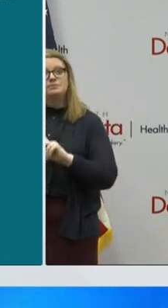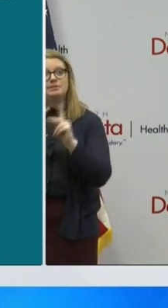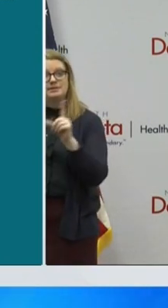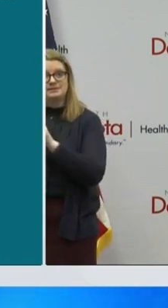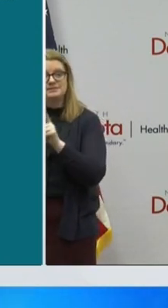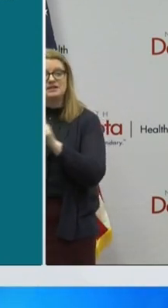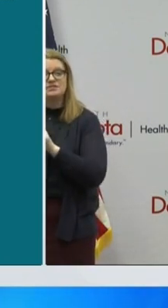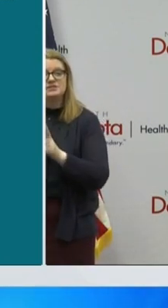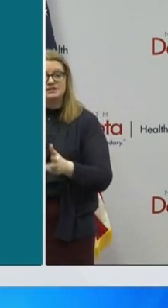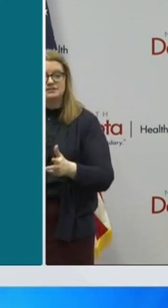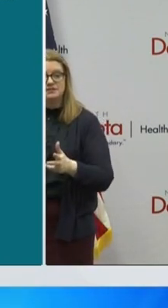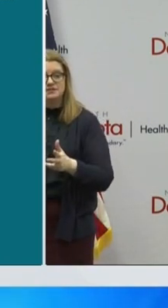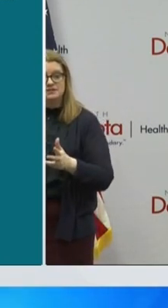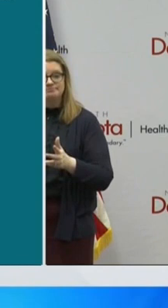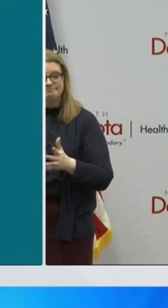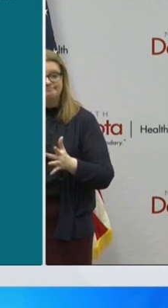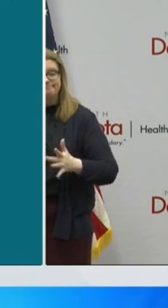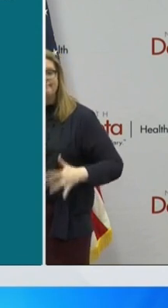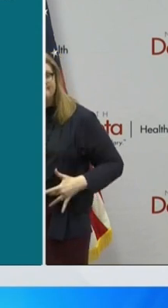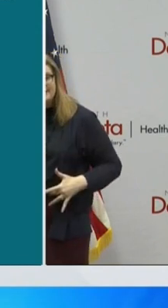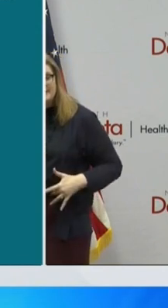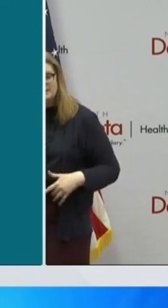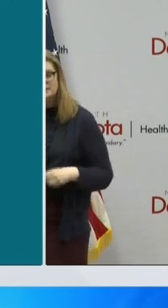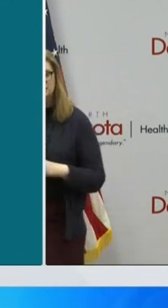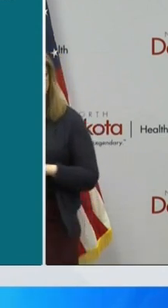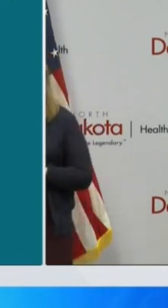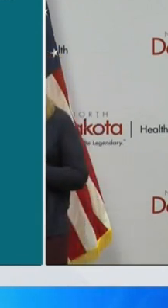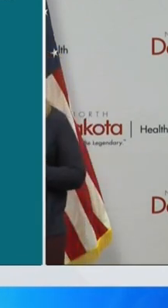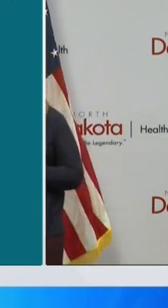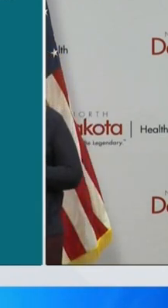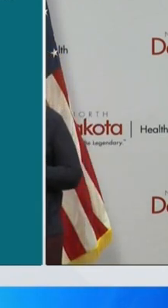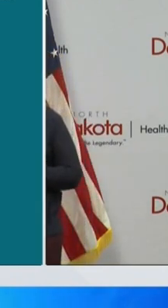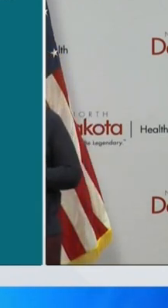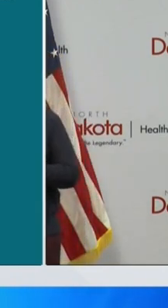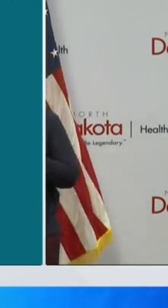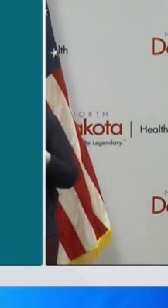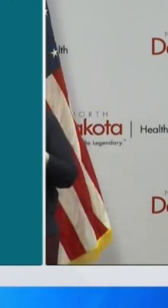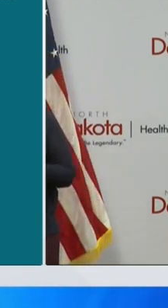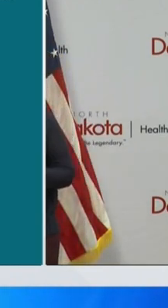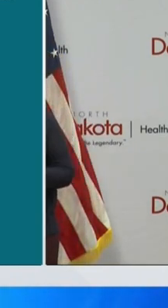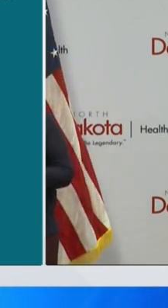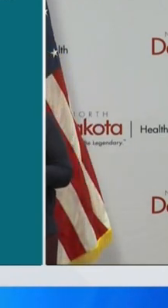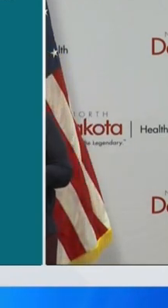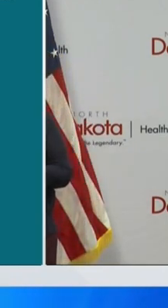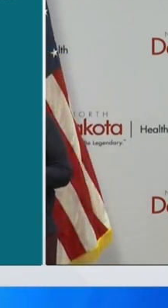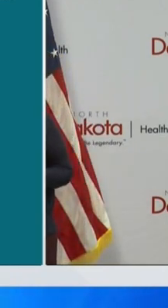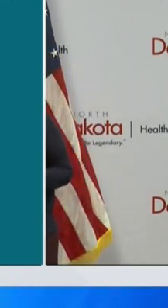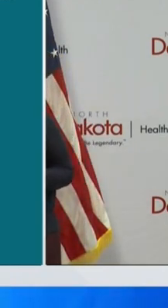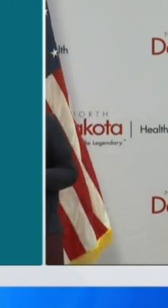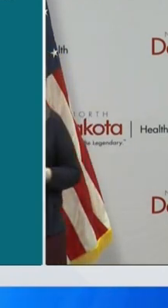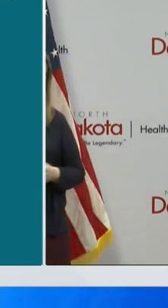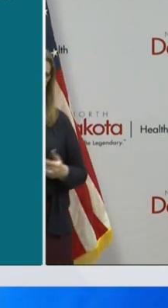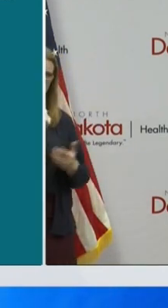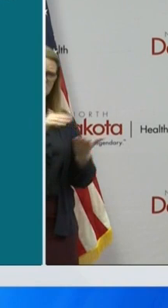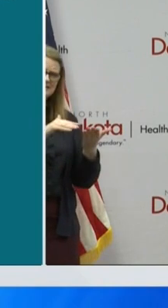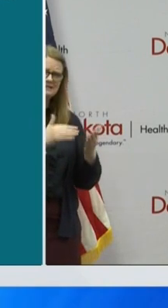THAT HAVE PUT THAT INTO PLACE. WITH TODAY'S RESULTS, WE HAVE